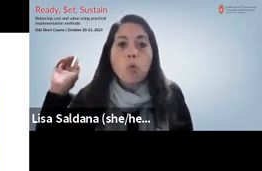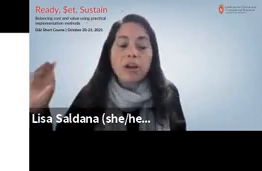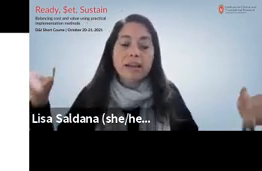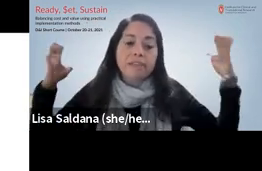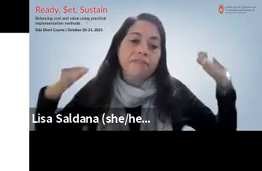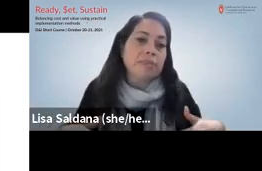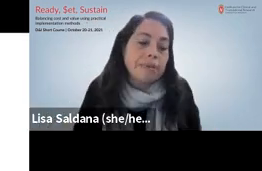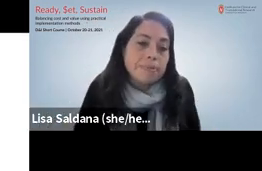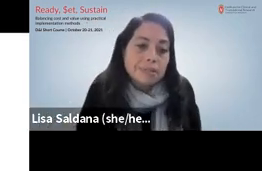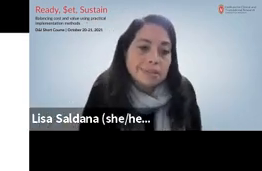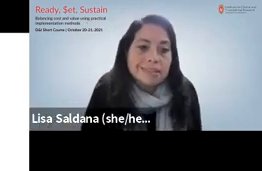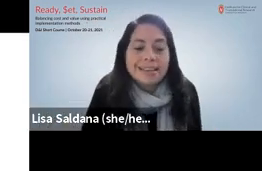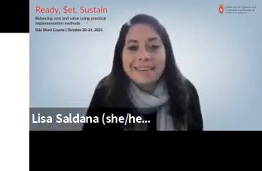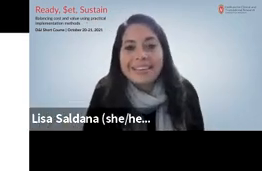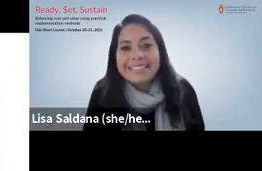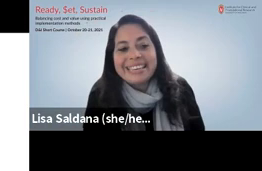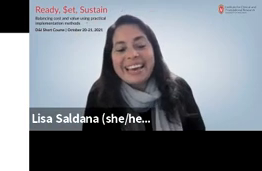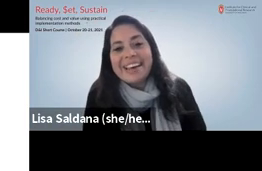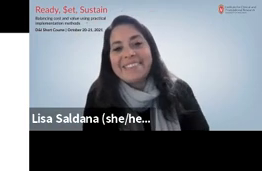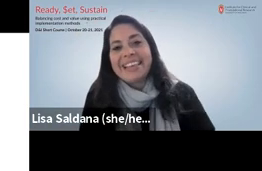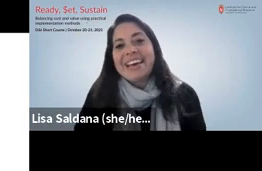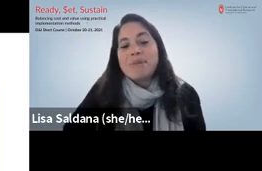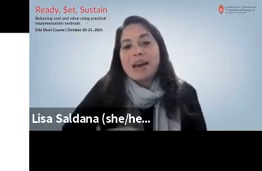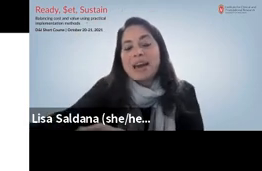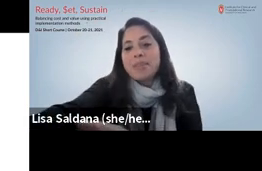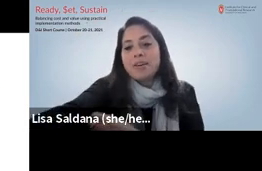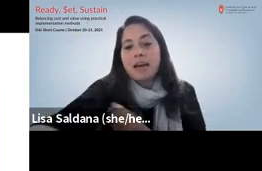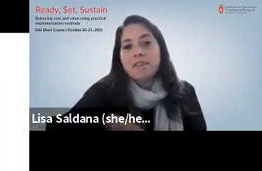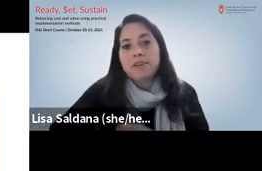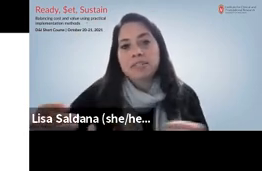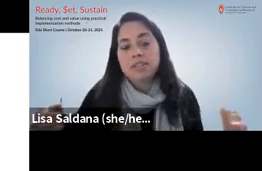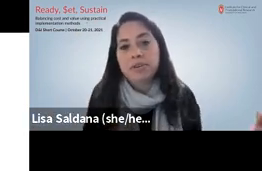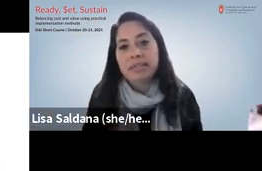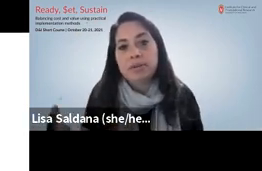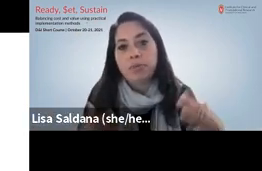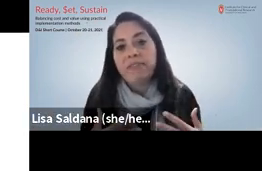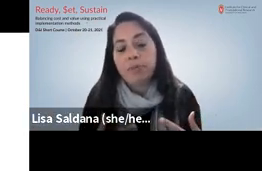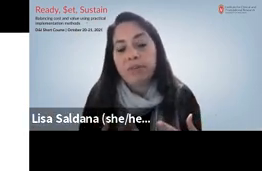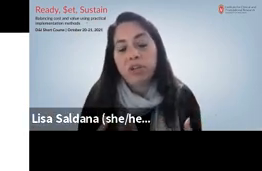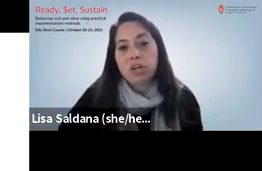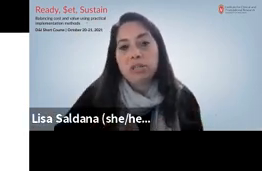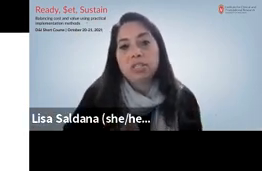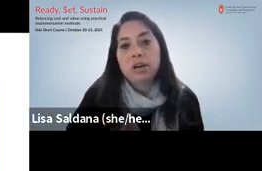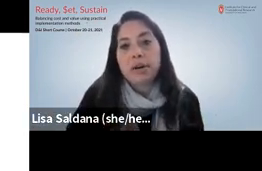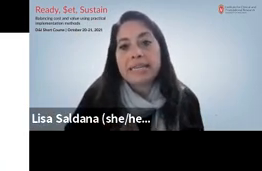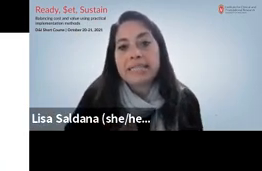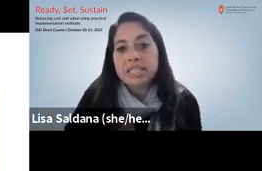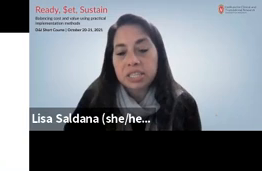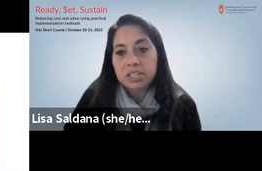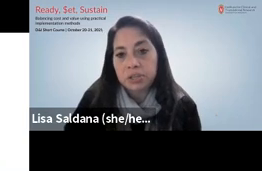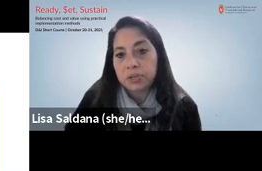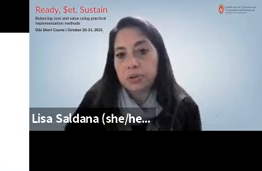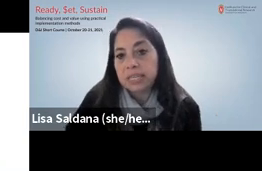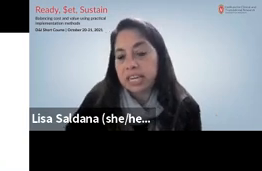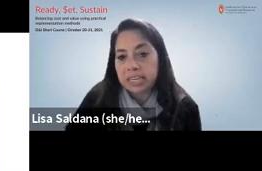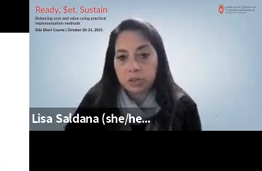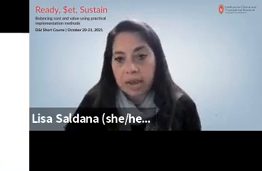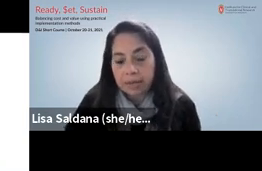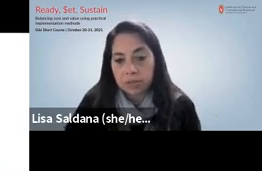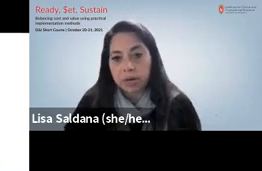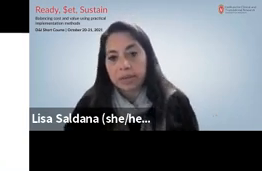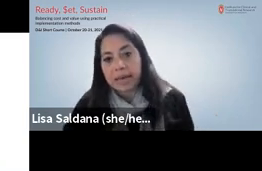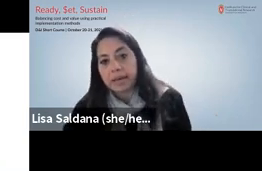Lisa Saldana (she/her/hers): We are not the first people to do this, obviously, but there are other folks that are doing this and we and we've learned so, in addition to the jj trials work that.